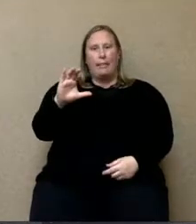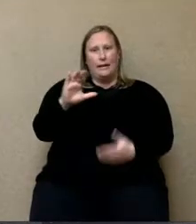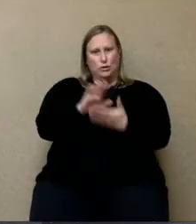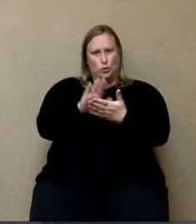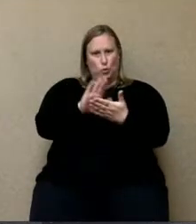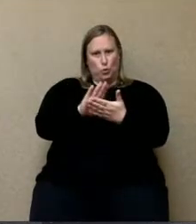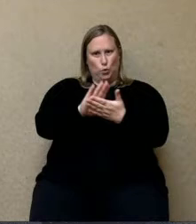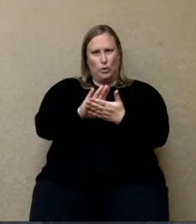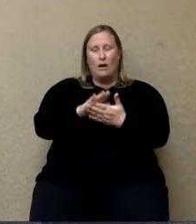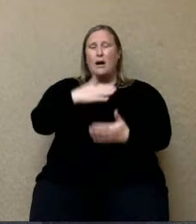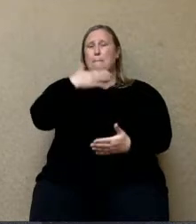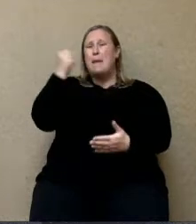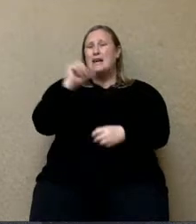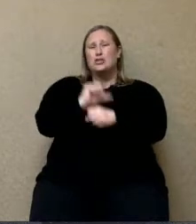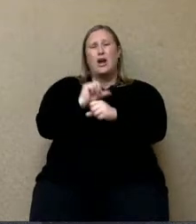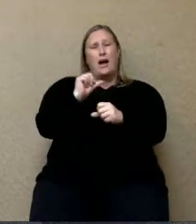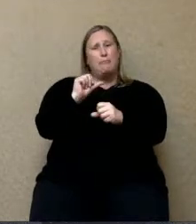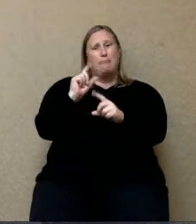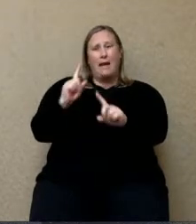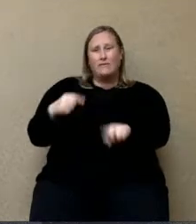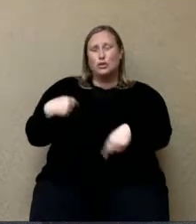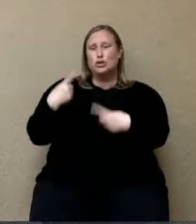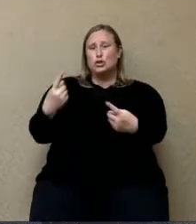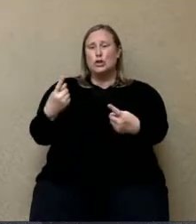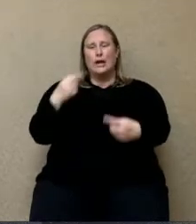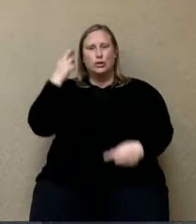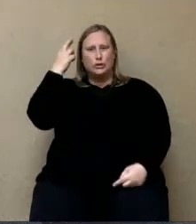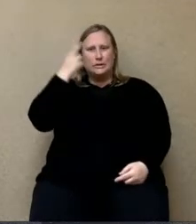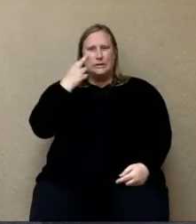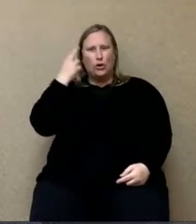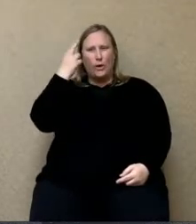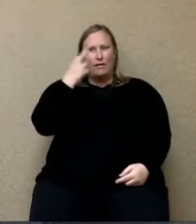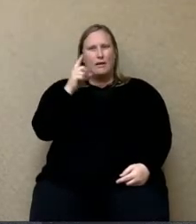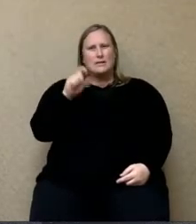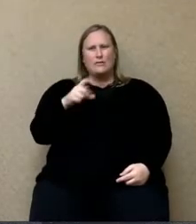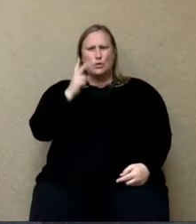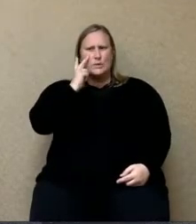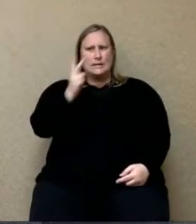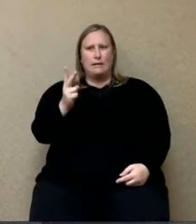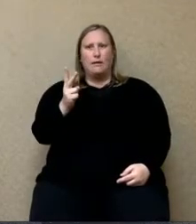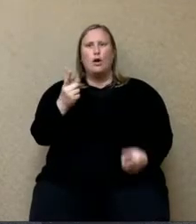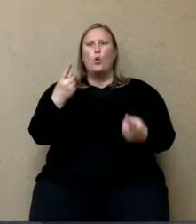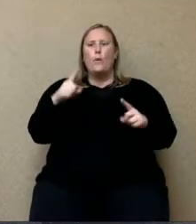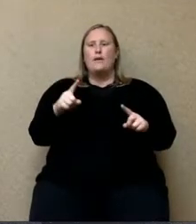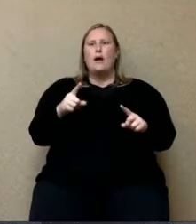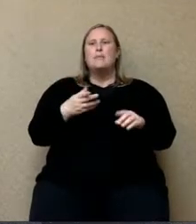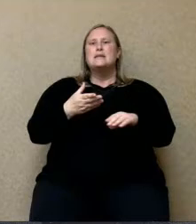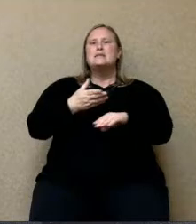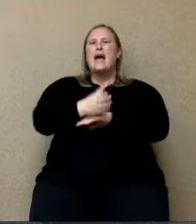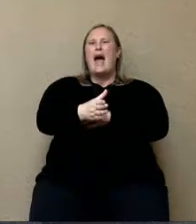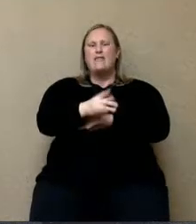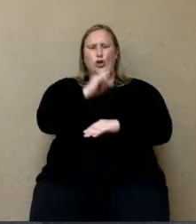Best job ever. But then I realized I really needed to see what happens after kids graduate.